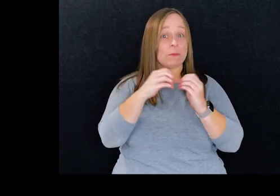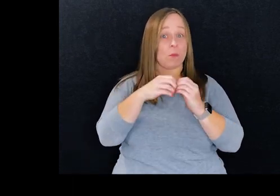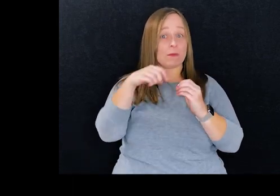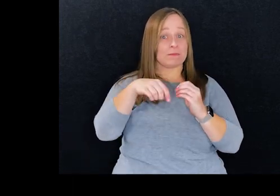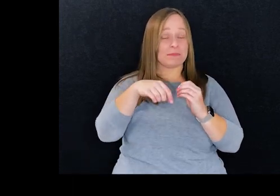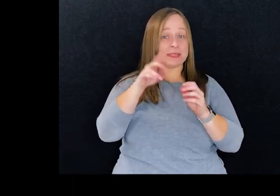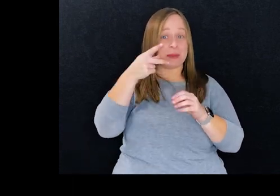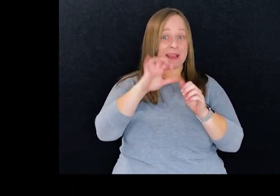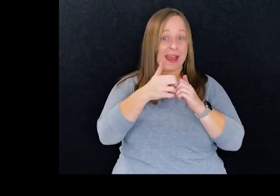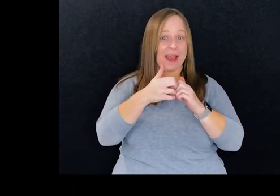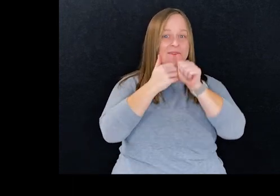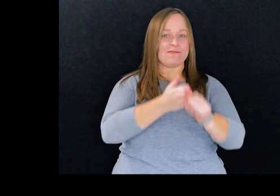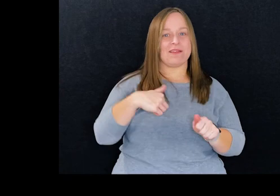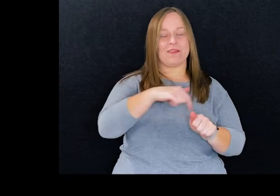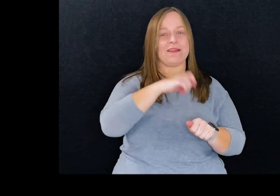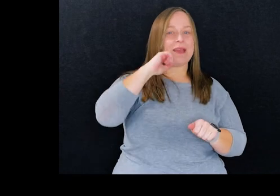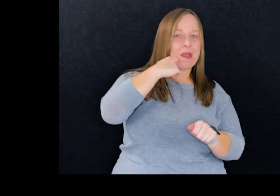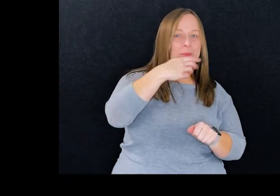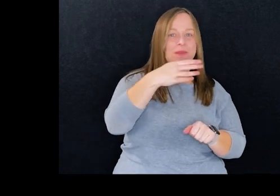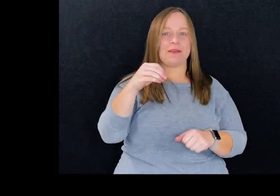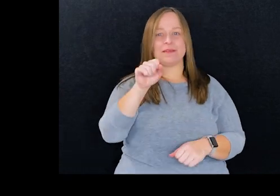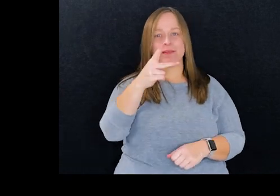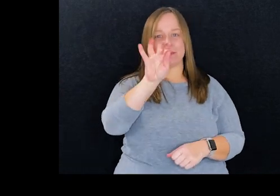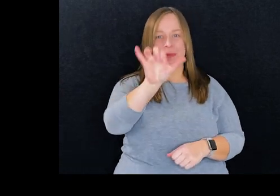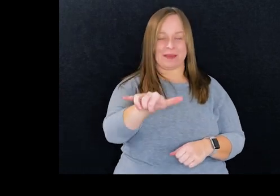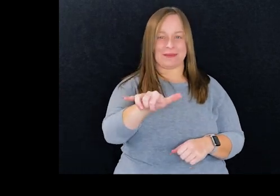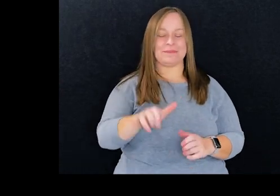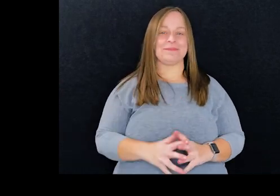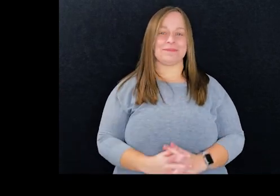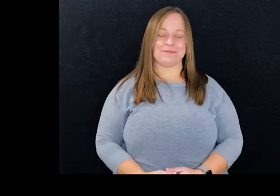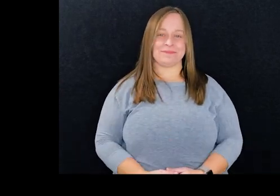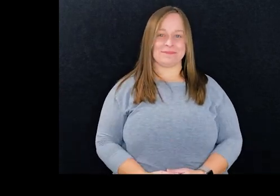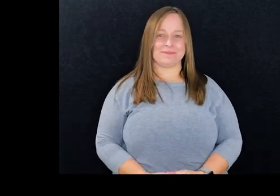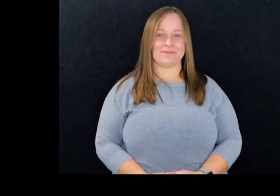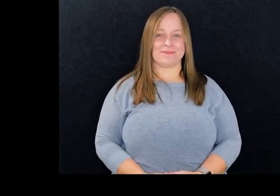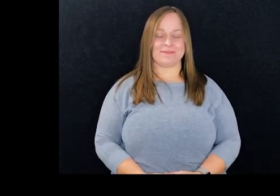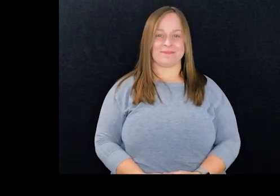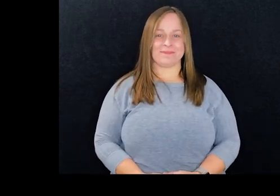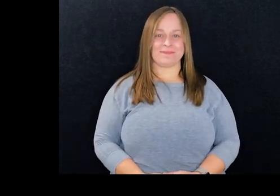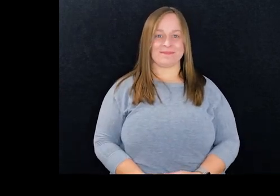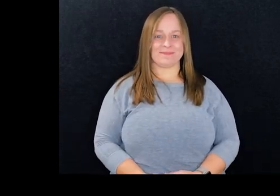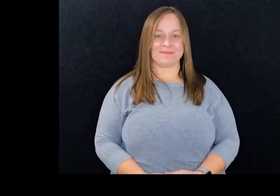To listen to more Empire State of Rights: Closed Captioned, follow us on Apple podcast and Spotify.